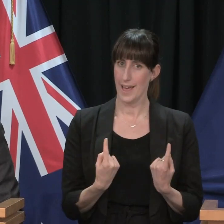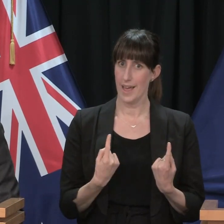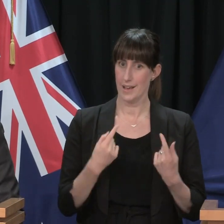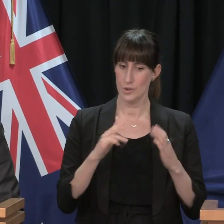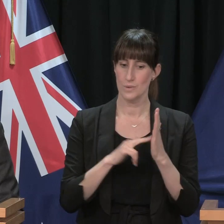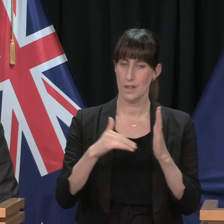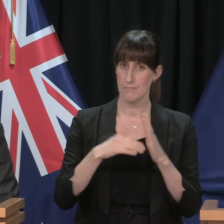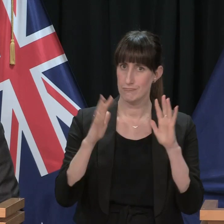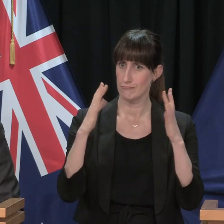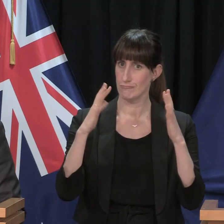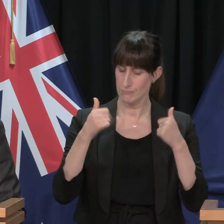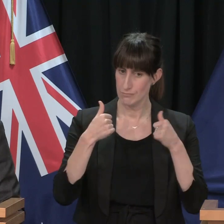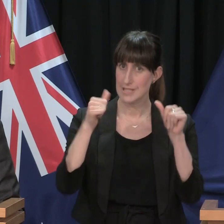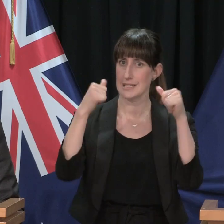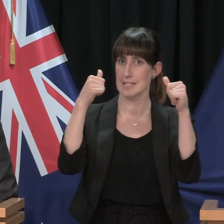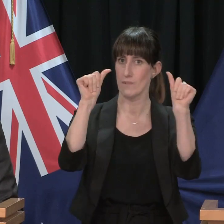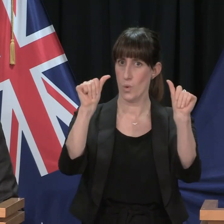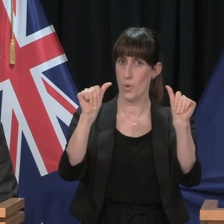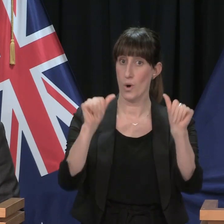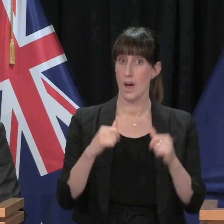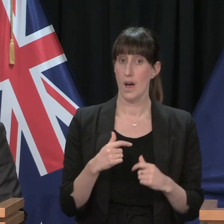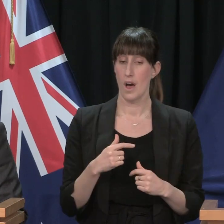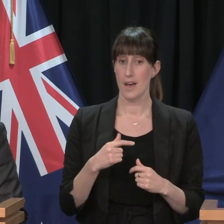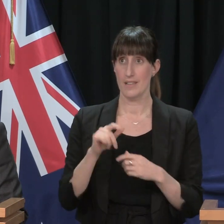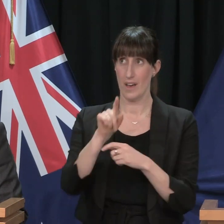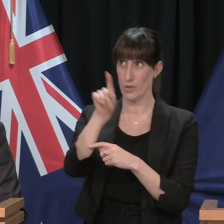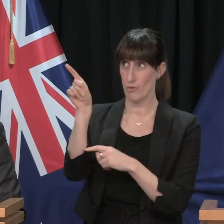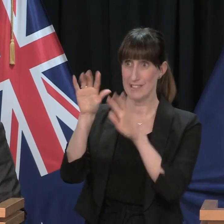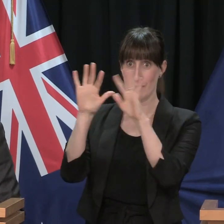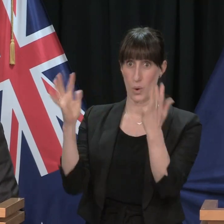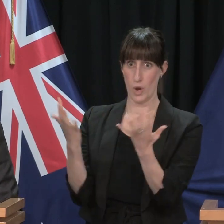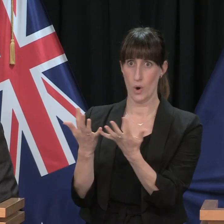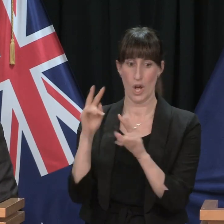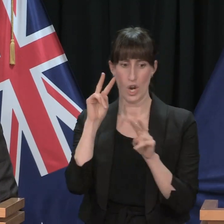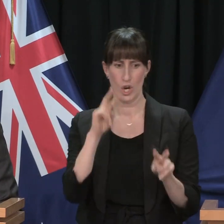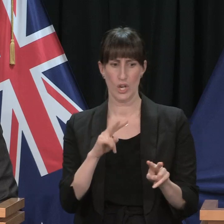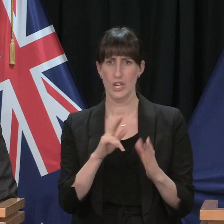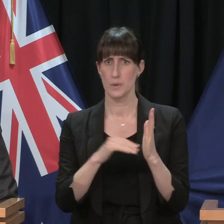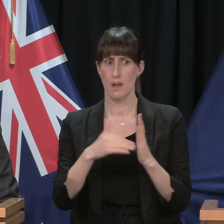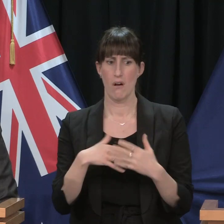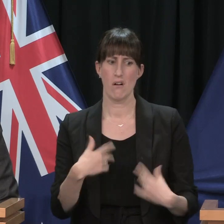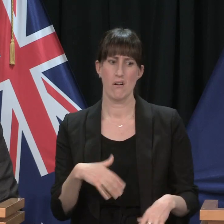opposite. It is to serve as a reminder that we have done exceptionally well as a